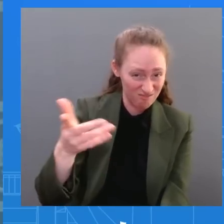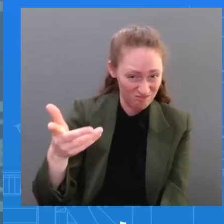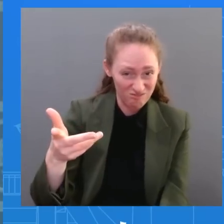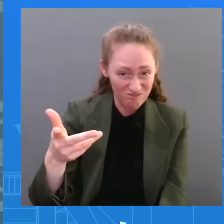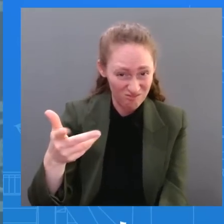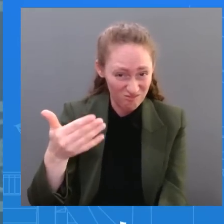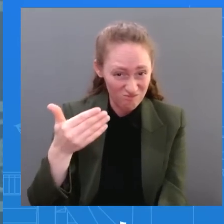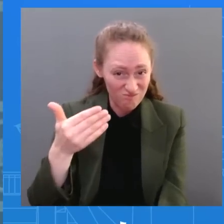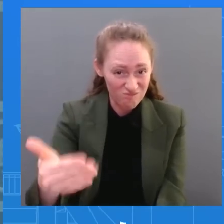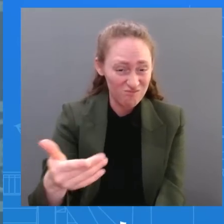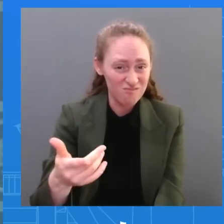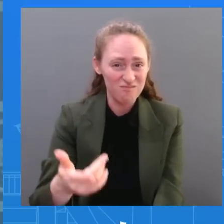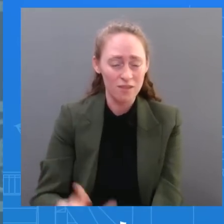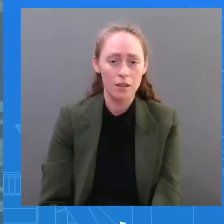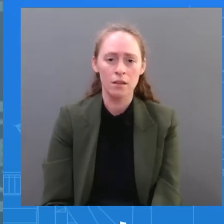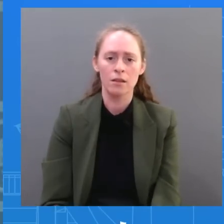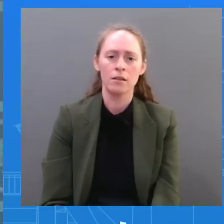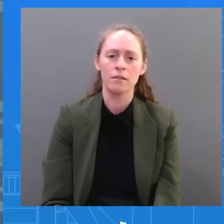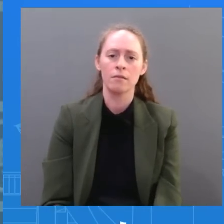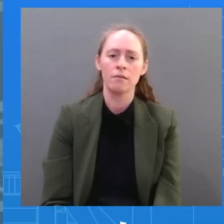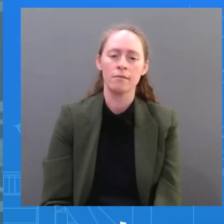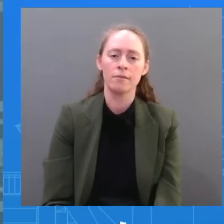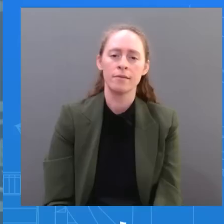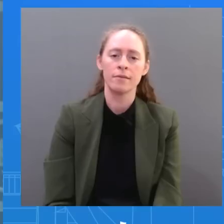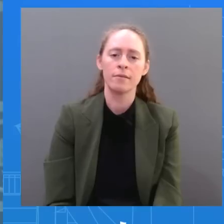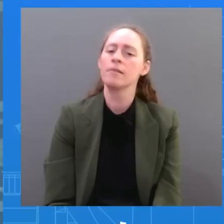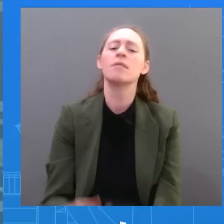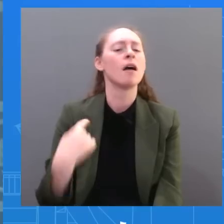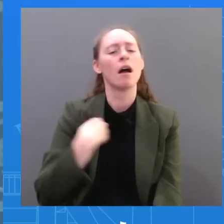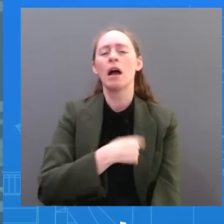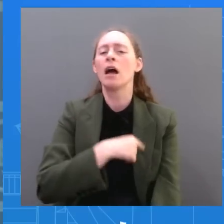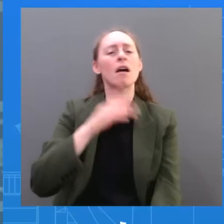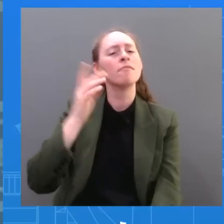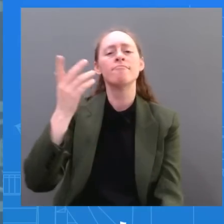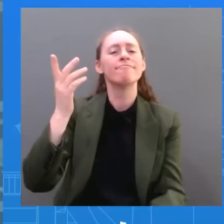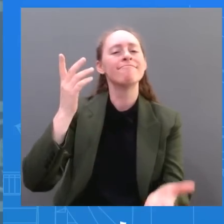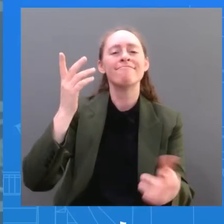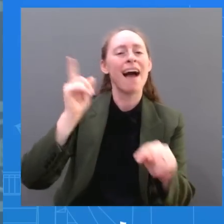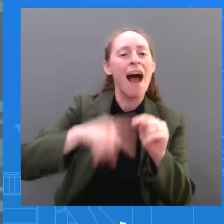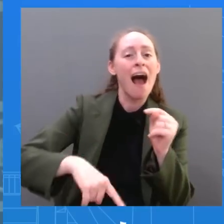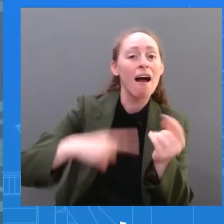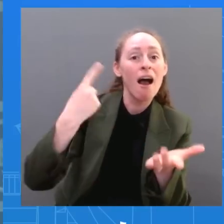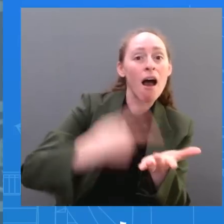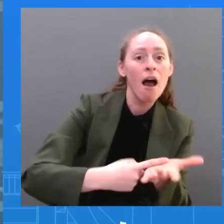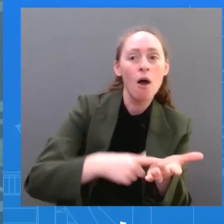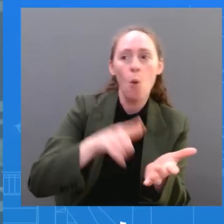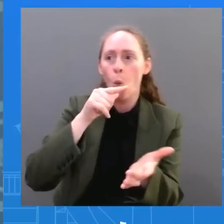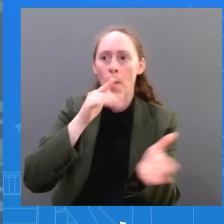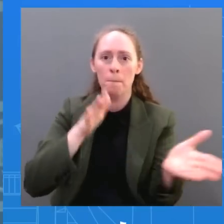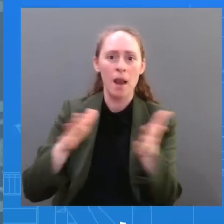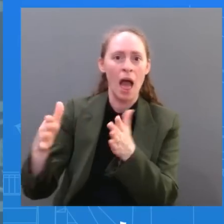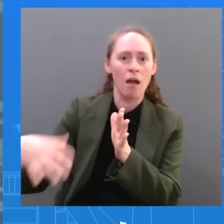on any vacancy, whether it is on the executive branch or judicial branch, especially those that have not -- have not --